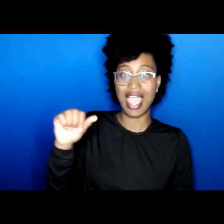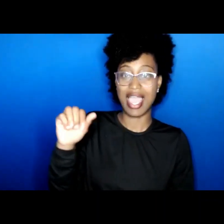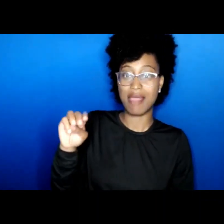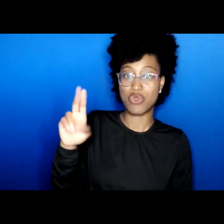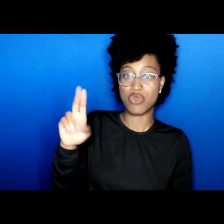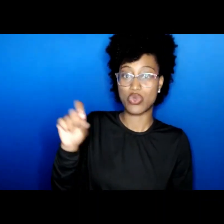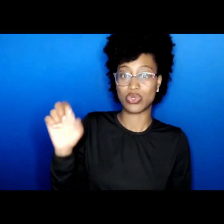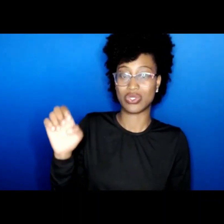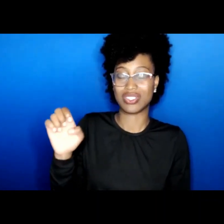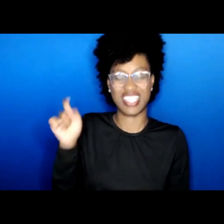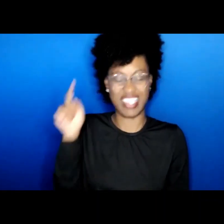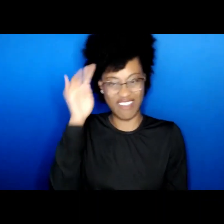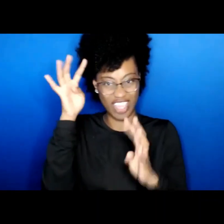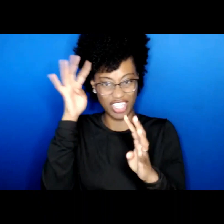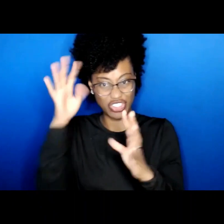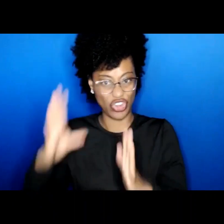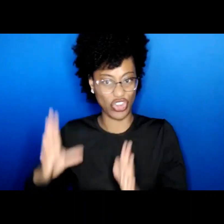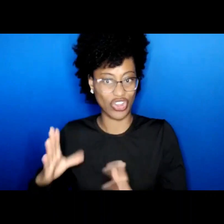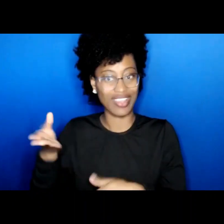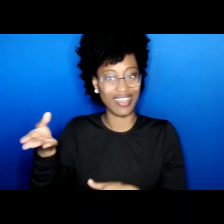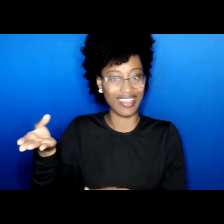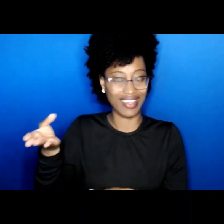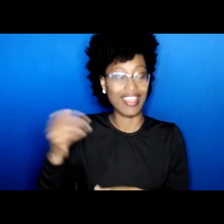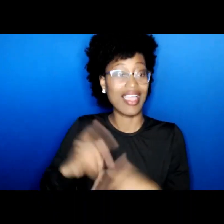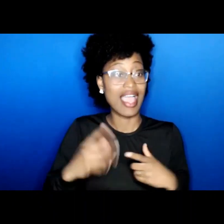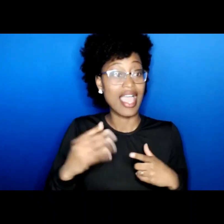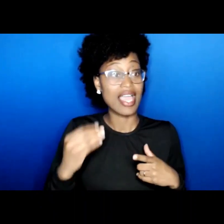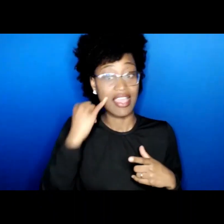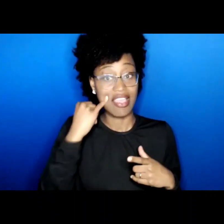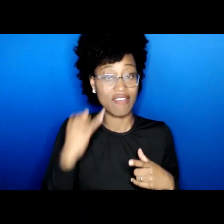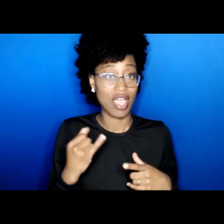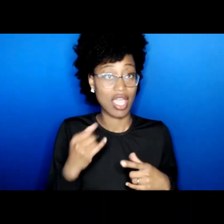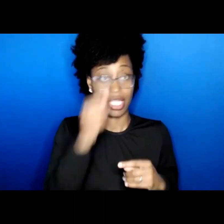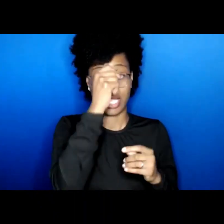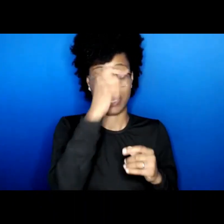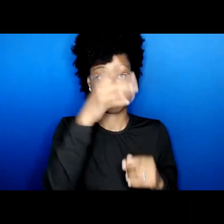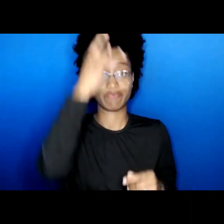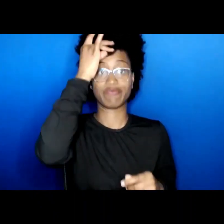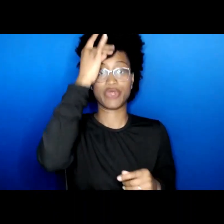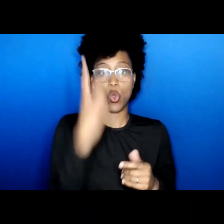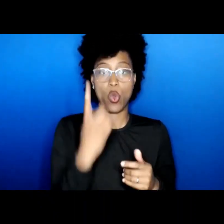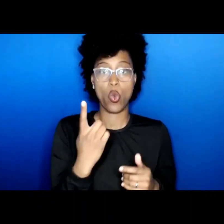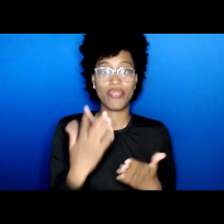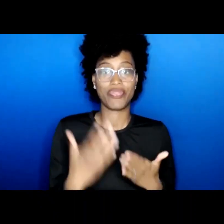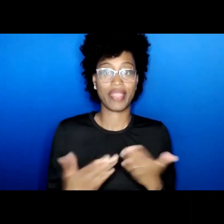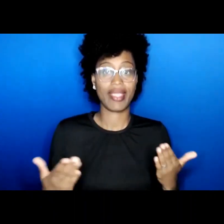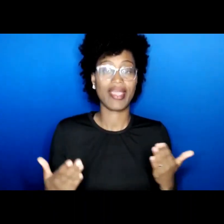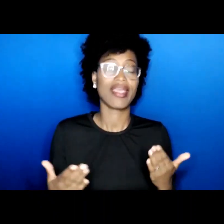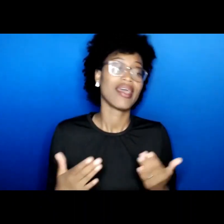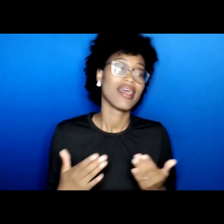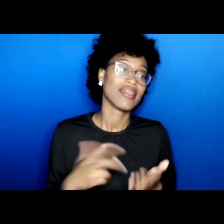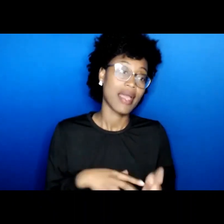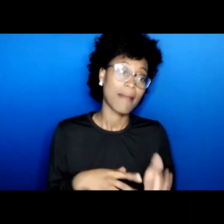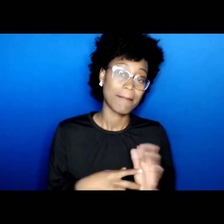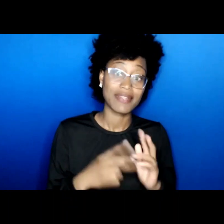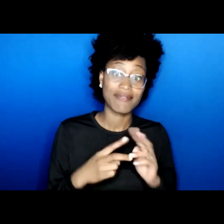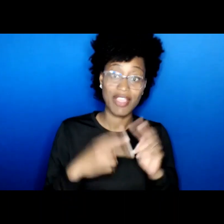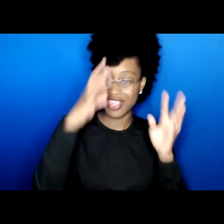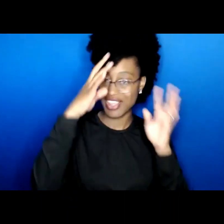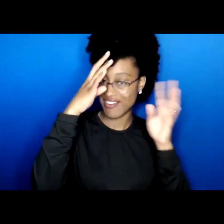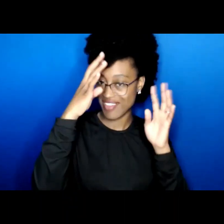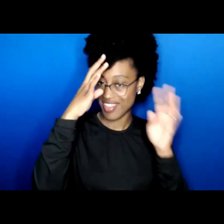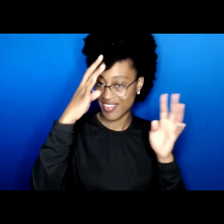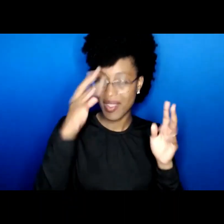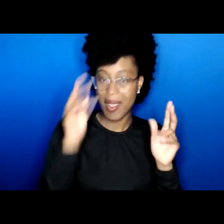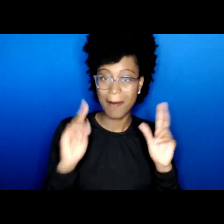07:47:03 If I have one take away, I suppose very innovative and inventive people are as